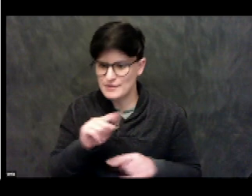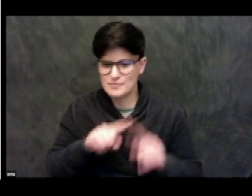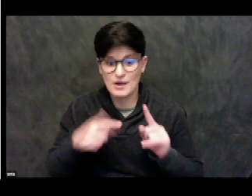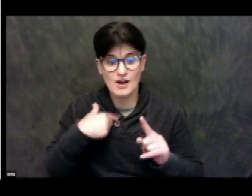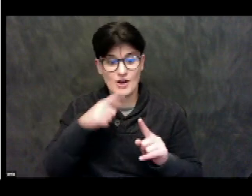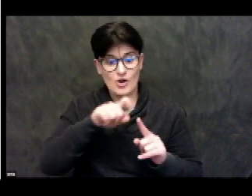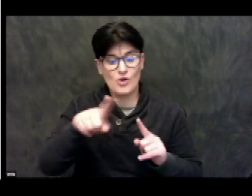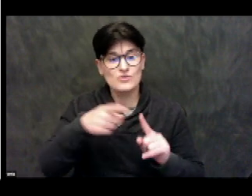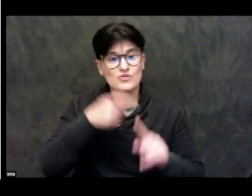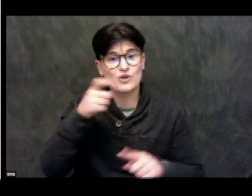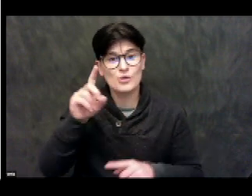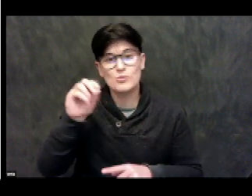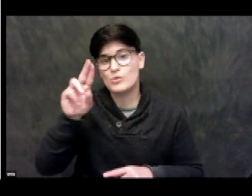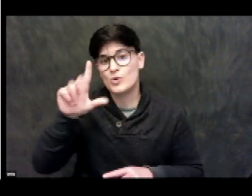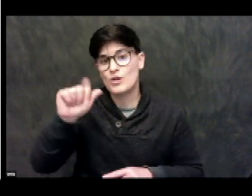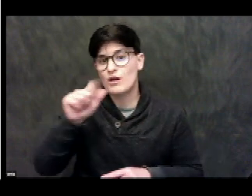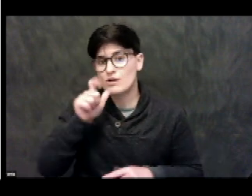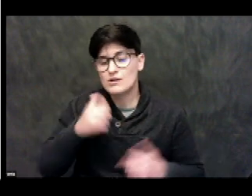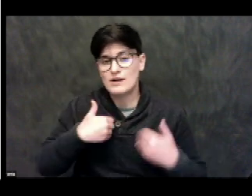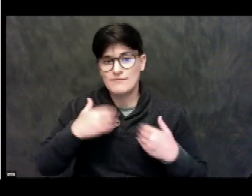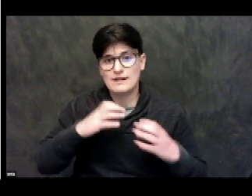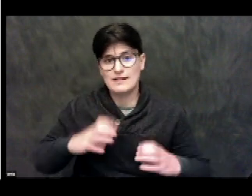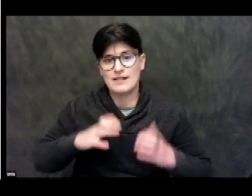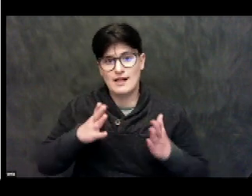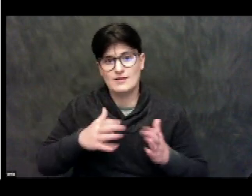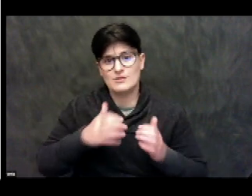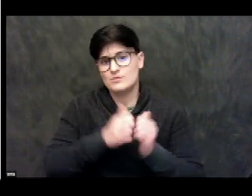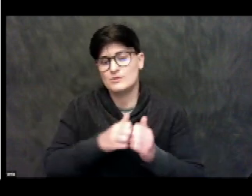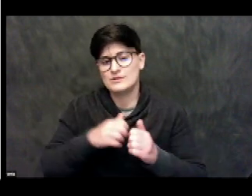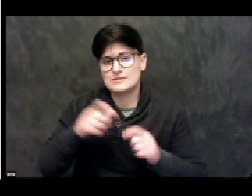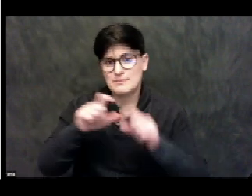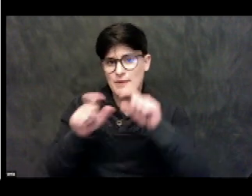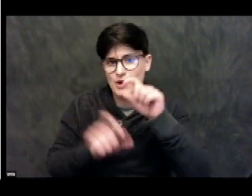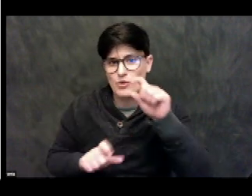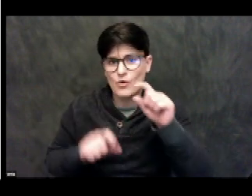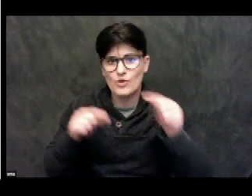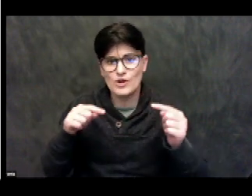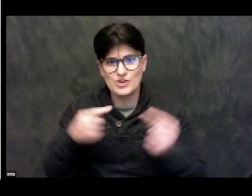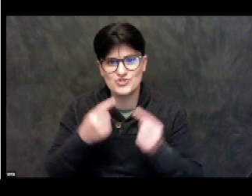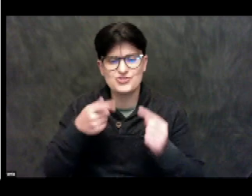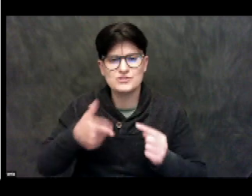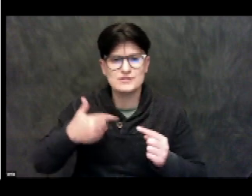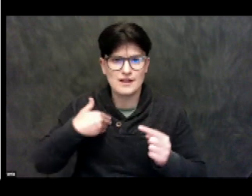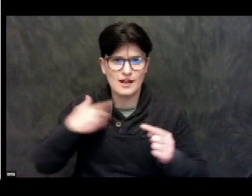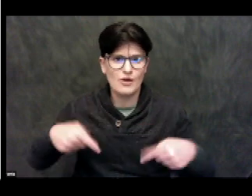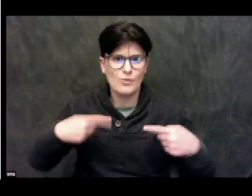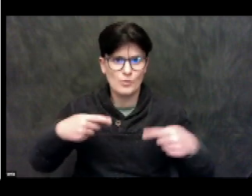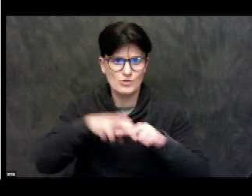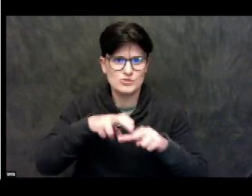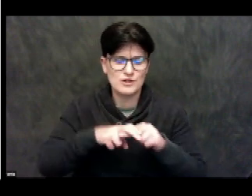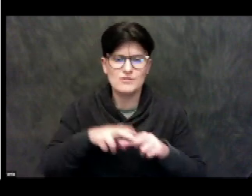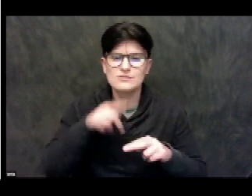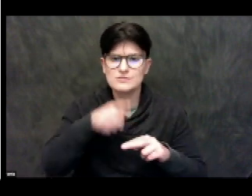a client with a spinal cord injury who uses a wheelchair and has feeling in most of her body but cannot move her lower half or feel temperature.